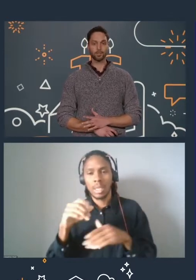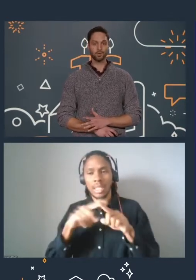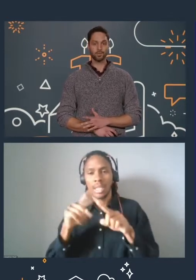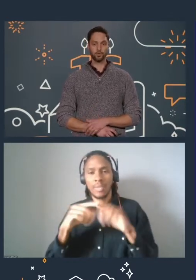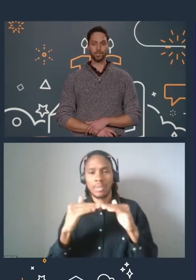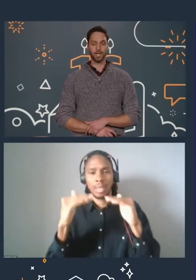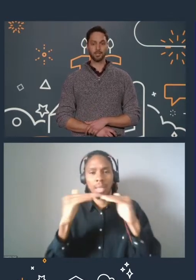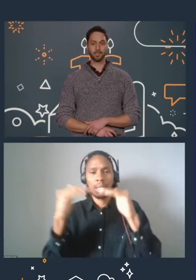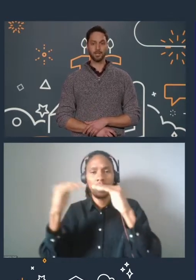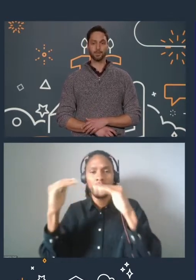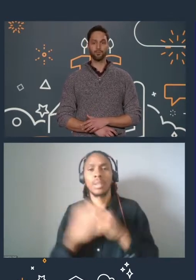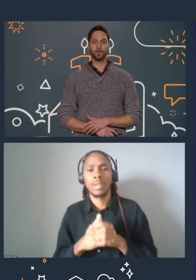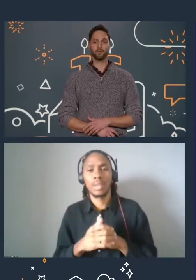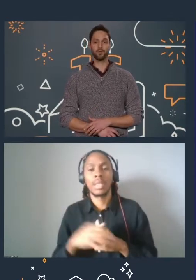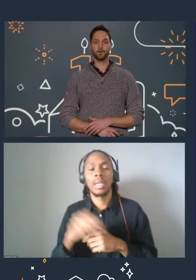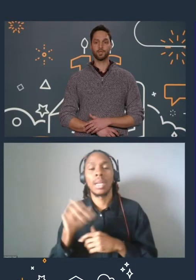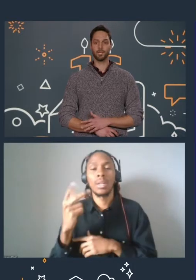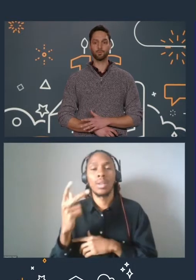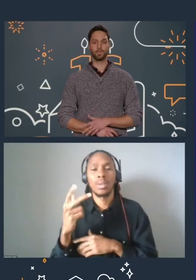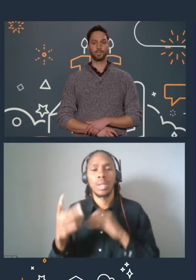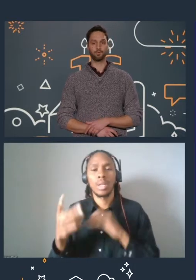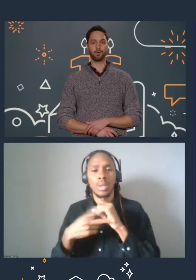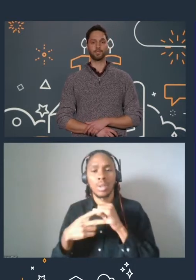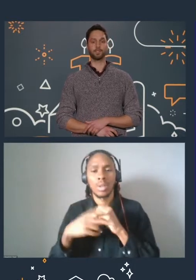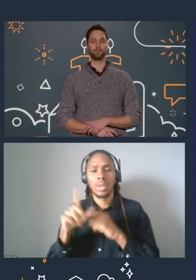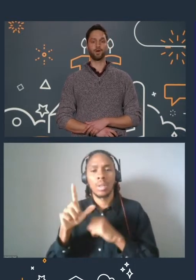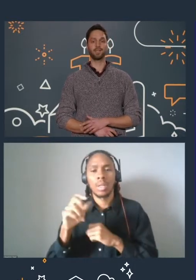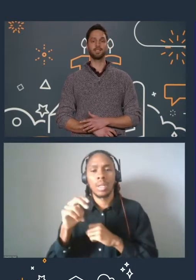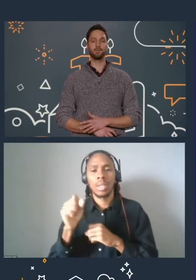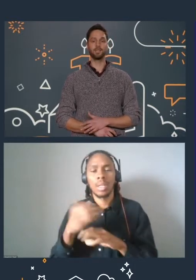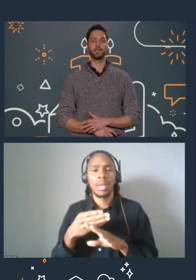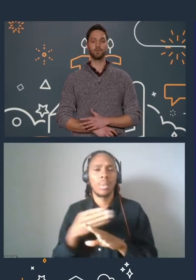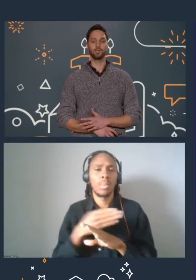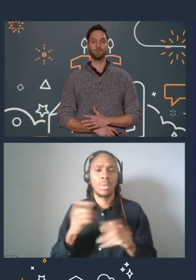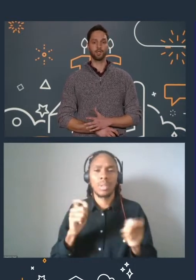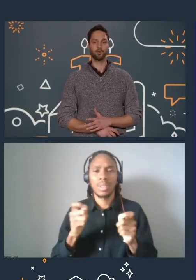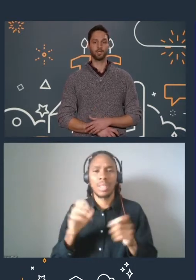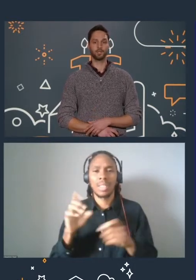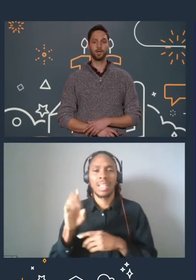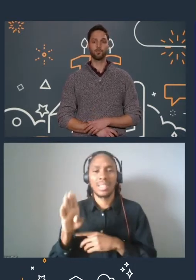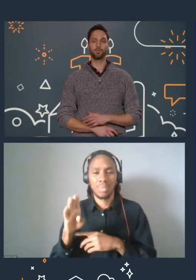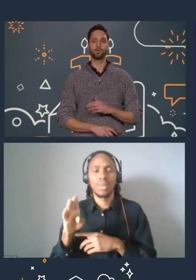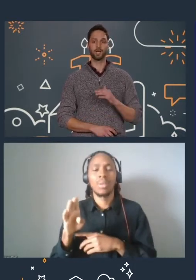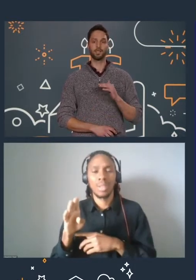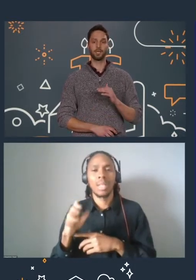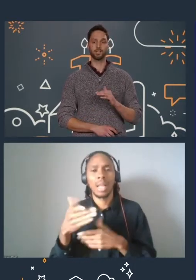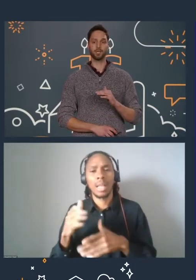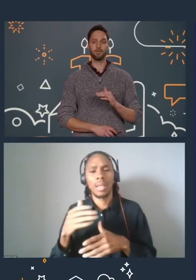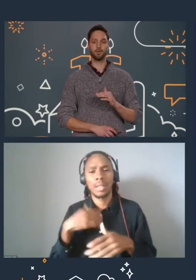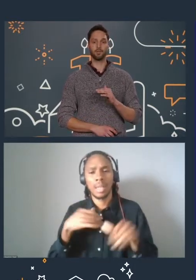S3 Storage Lens is a preconfigured dashboard experience that provide activity and usage metrics from the organization level,